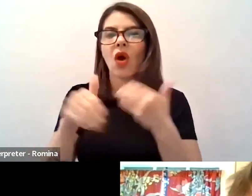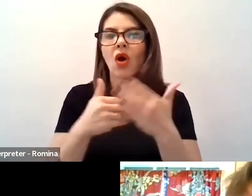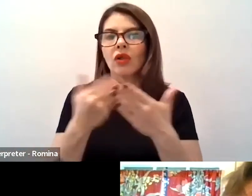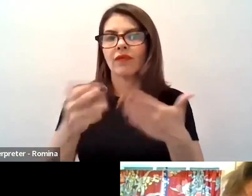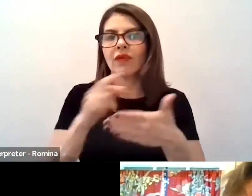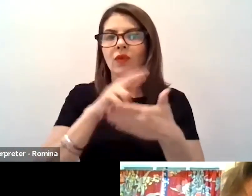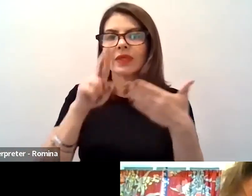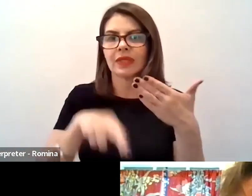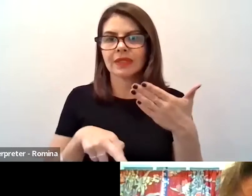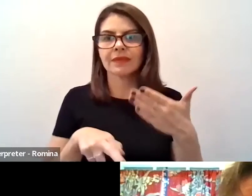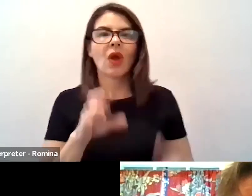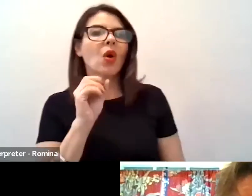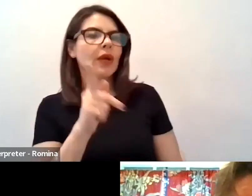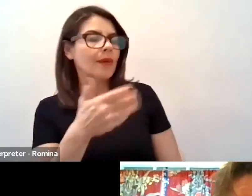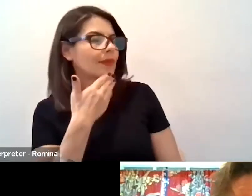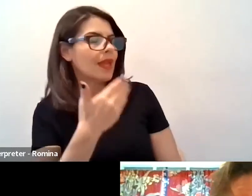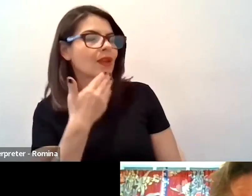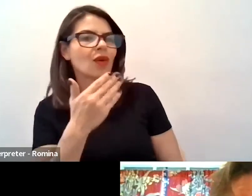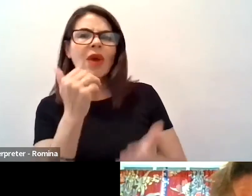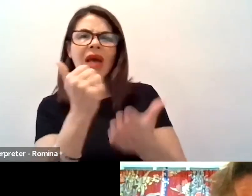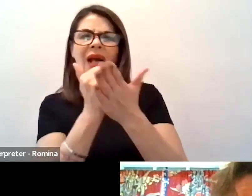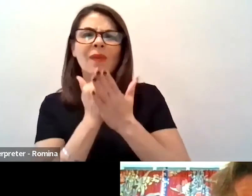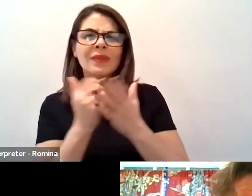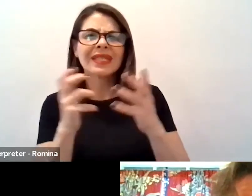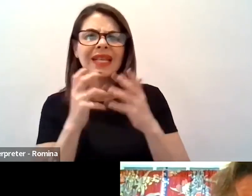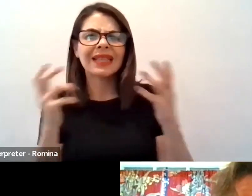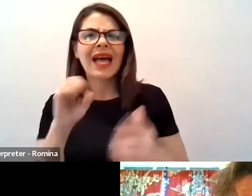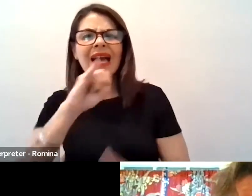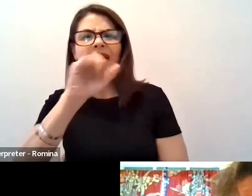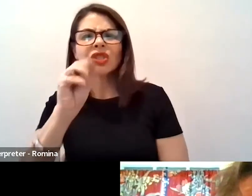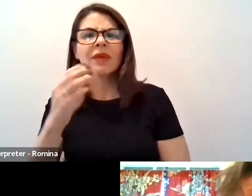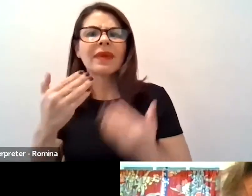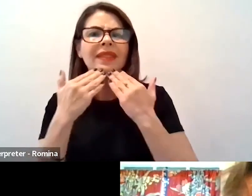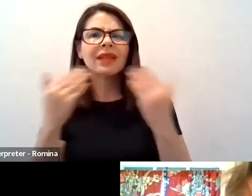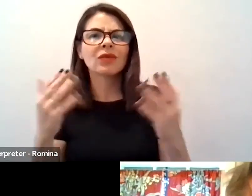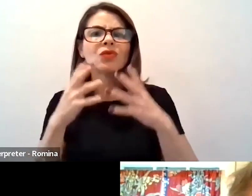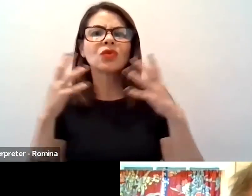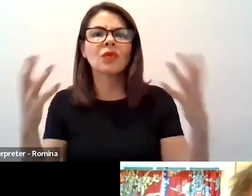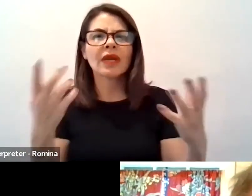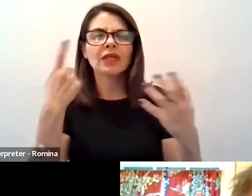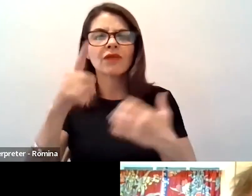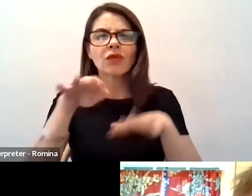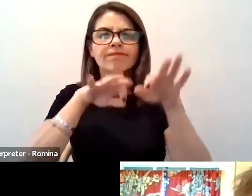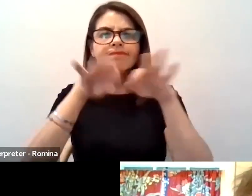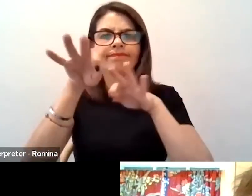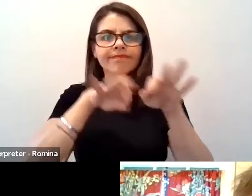[Ben Whitehair] Got it, got it. Very helpful. Jim, thank you so much for walking us through all of this